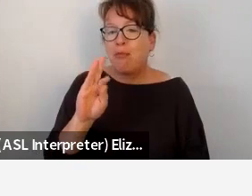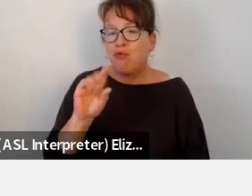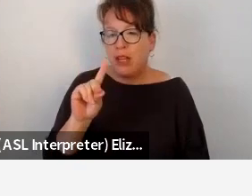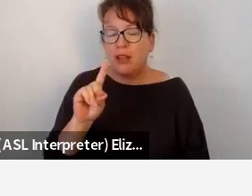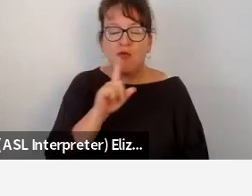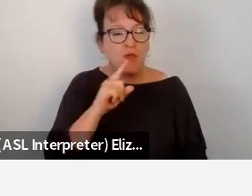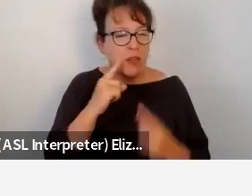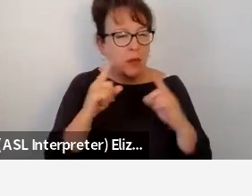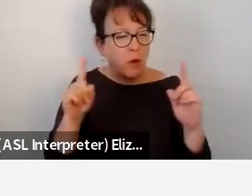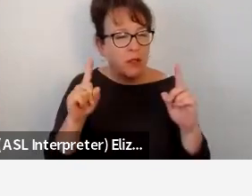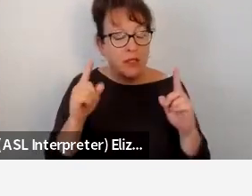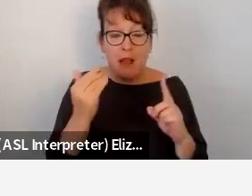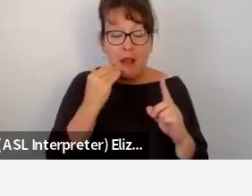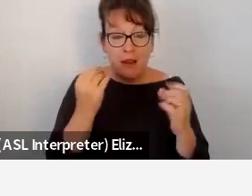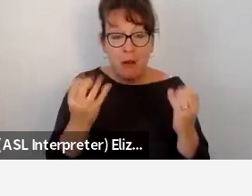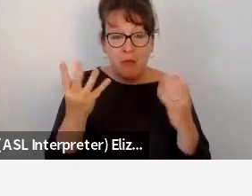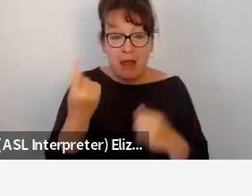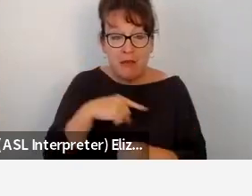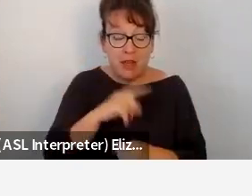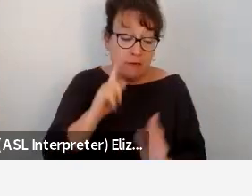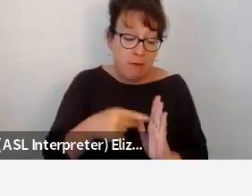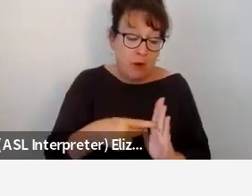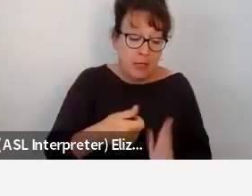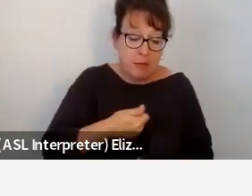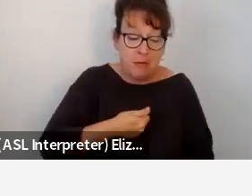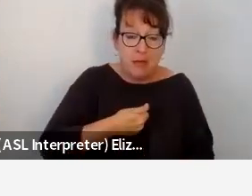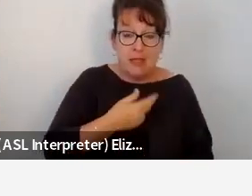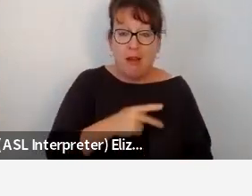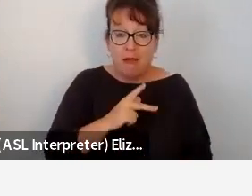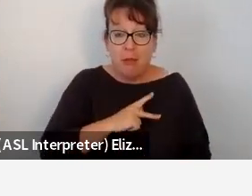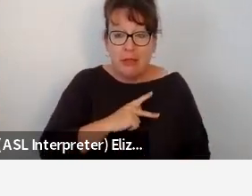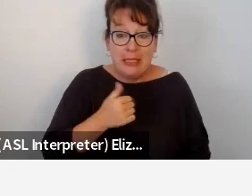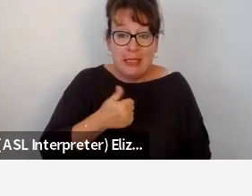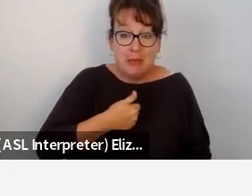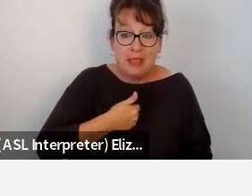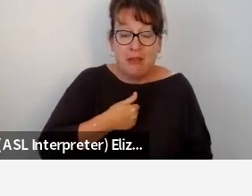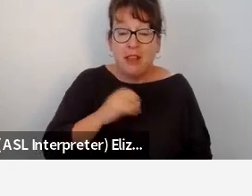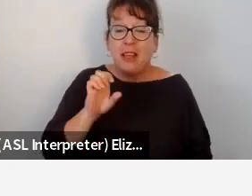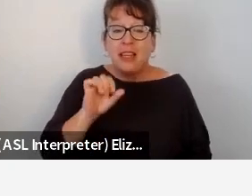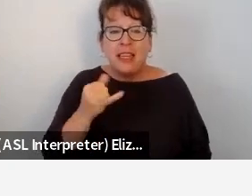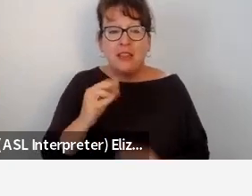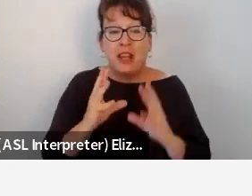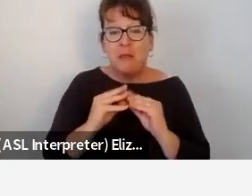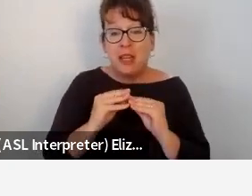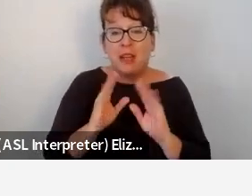and emissions inventory that then you use for scenario analysis and community engagement. So with a three-year project period,